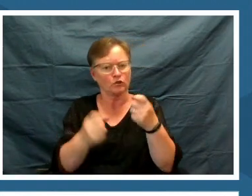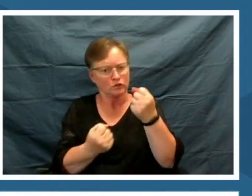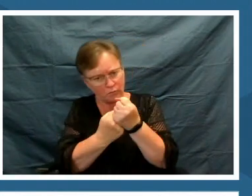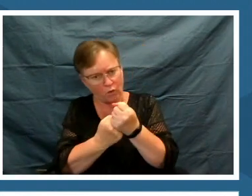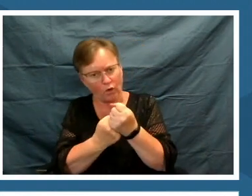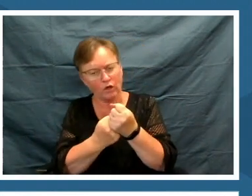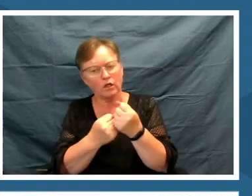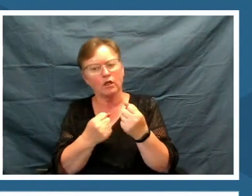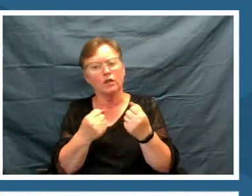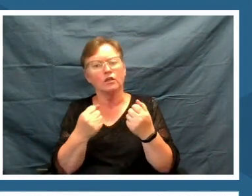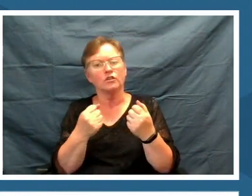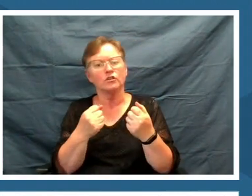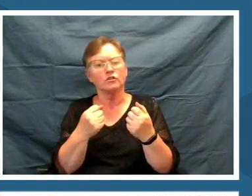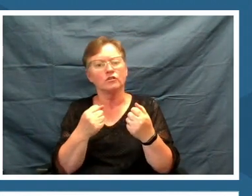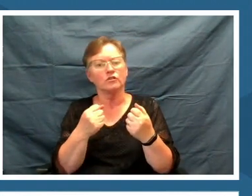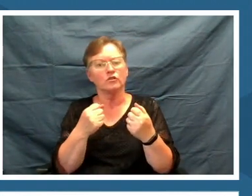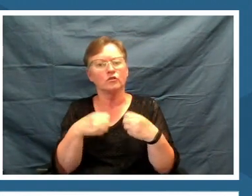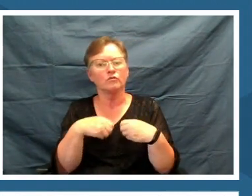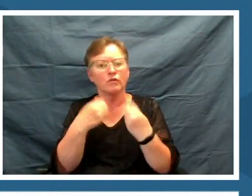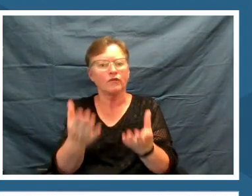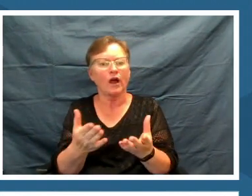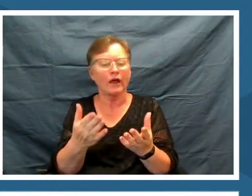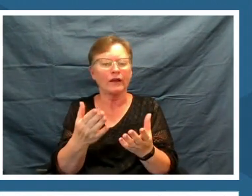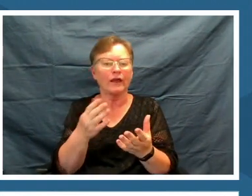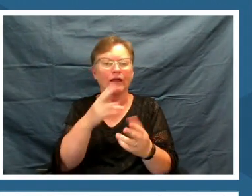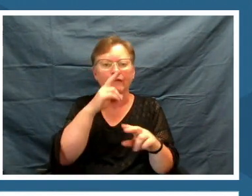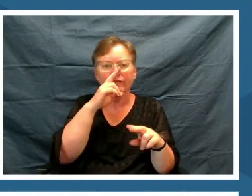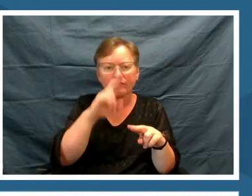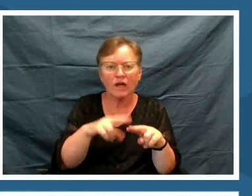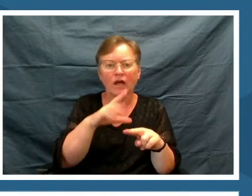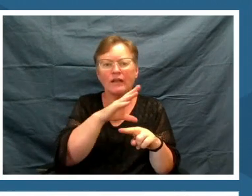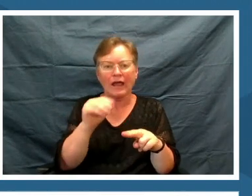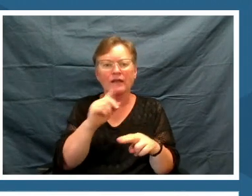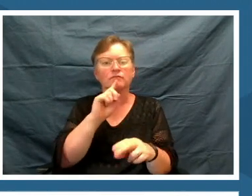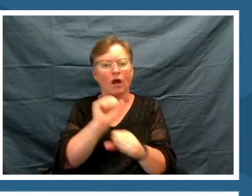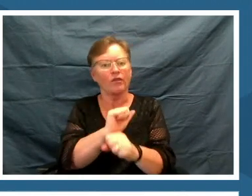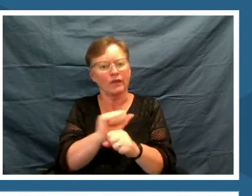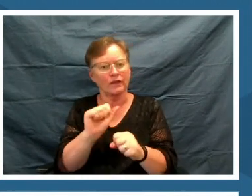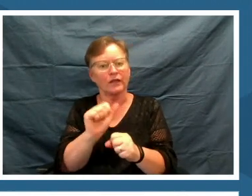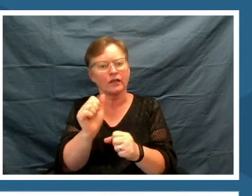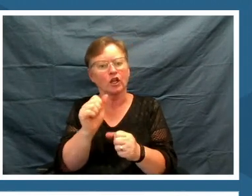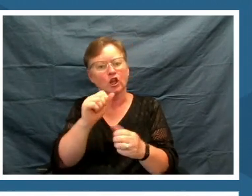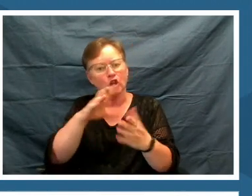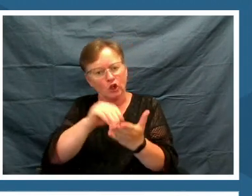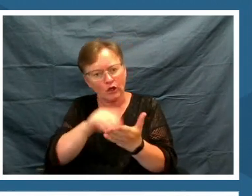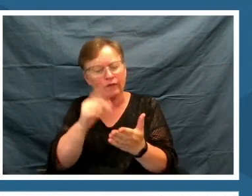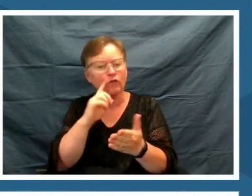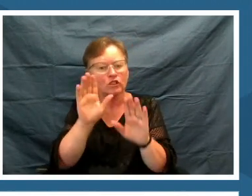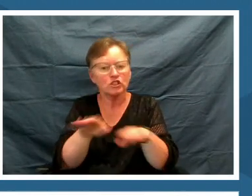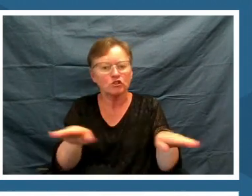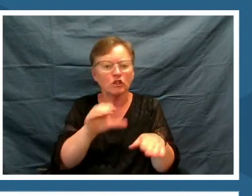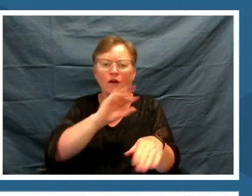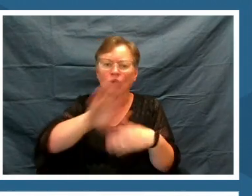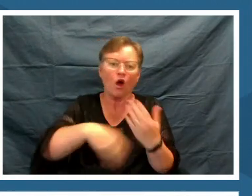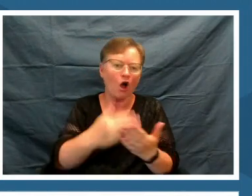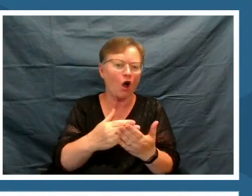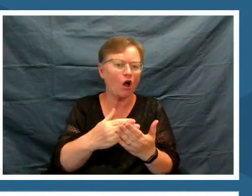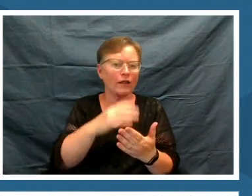and authentic part of learning for children of all ages today for example this broadcast is